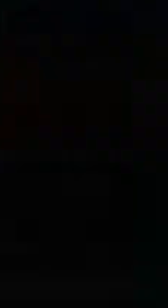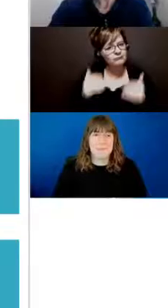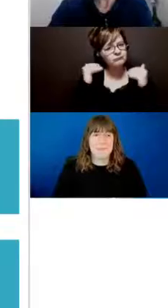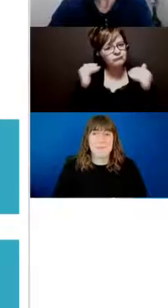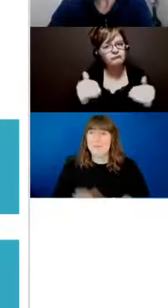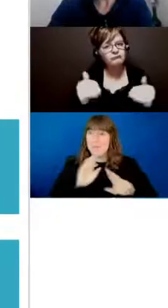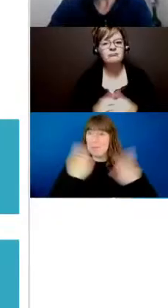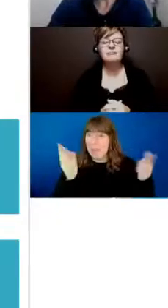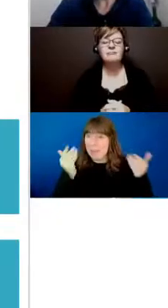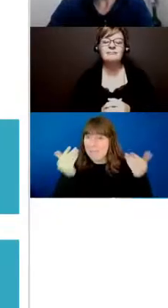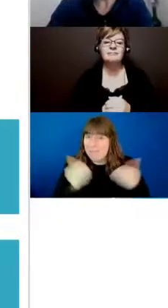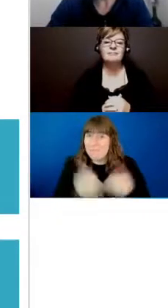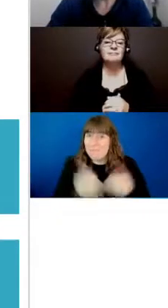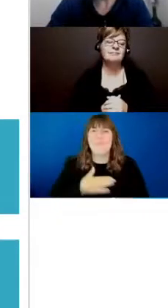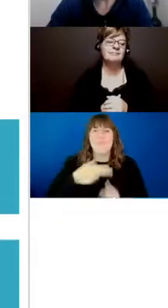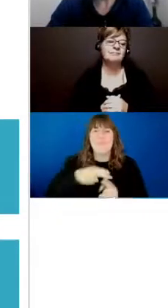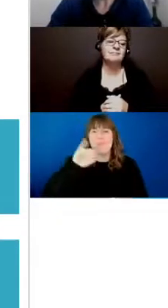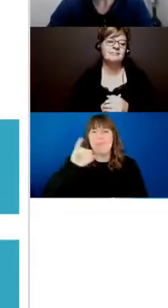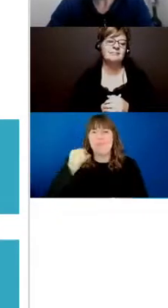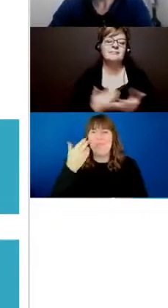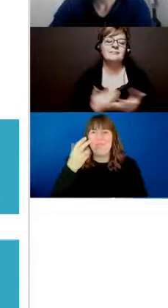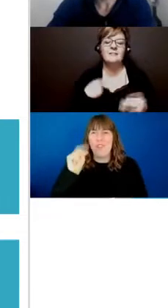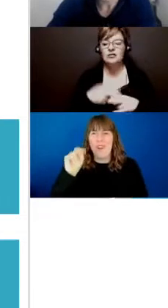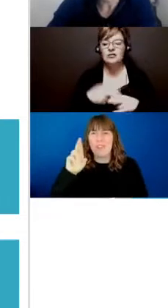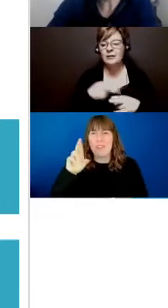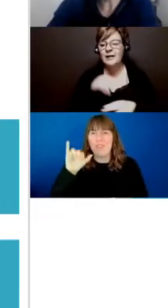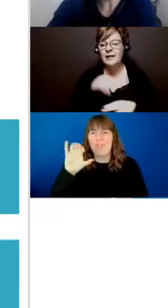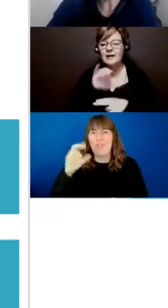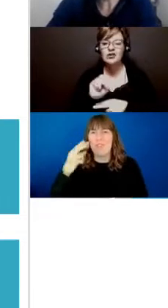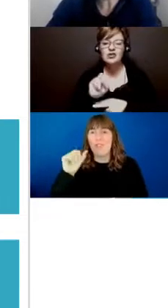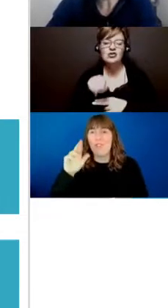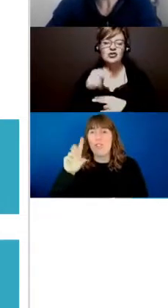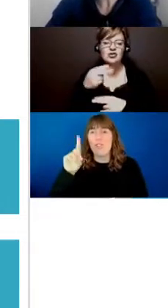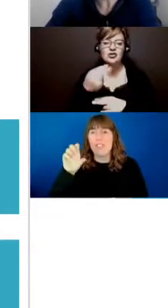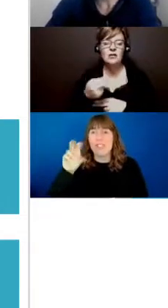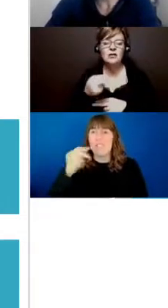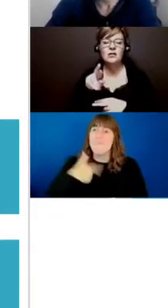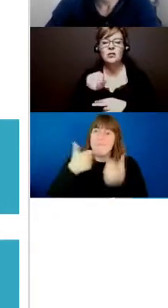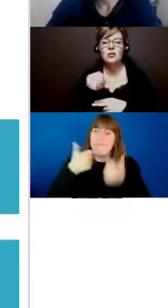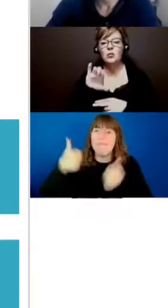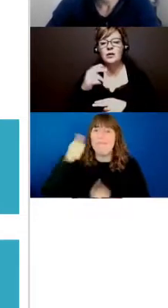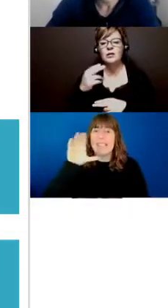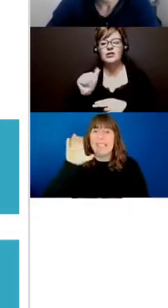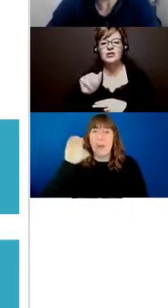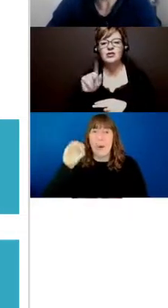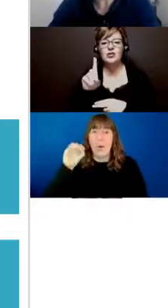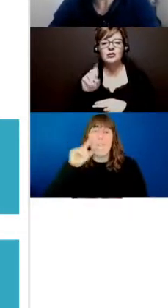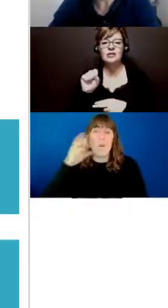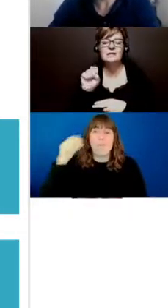so my name is john richardson and i'm the ceo of Ethello i'm joined today